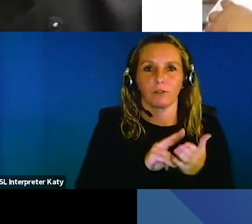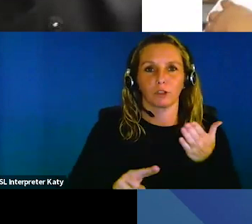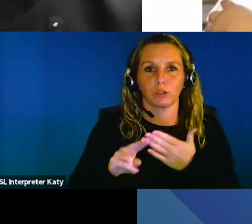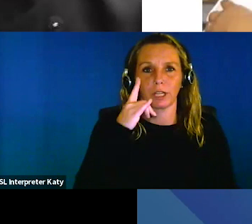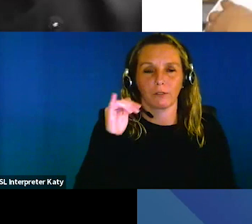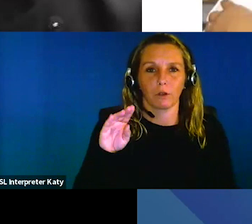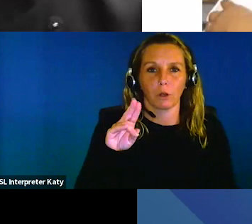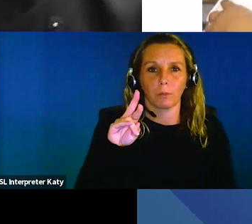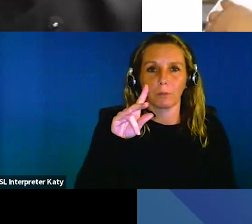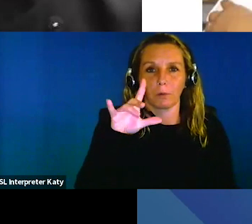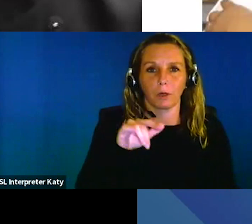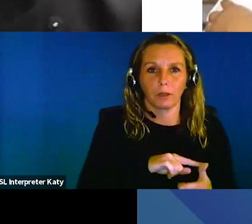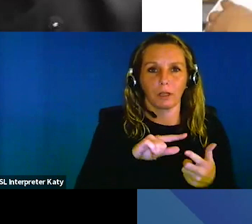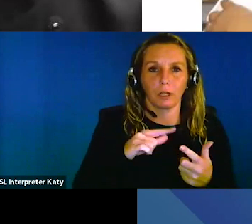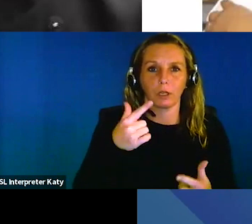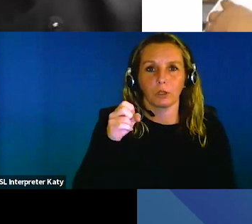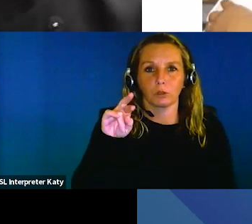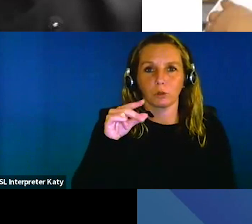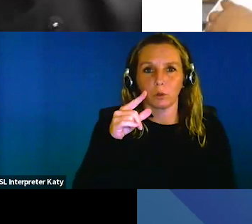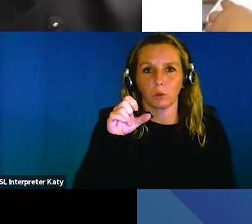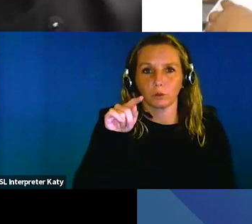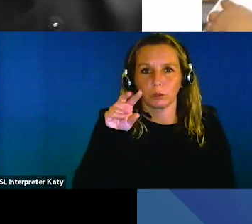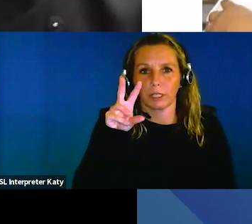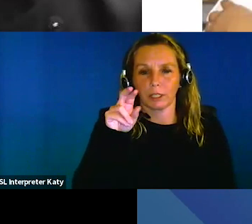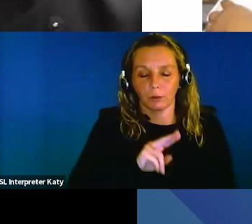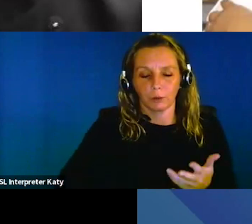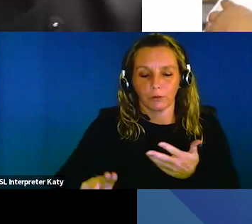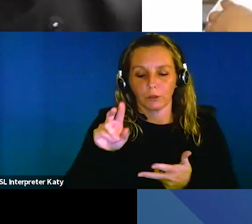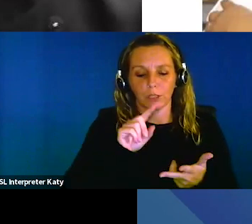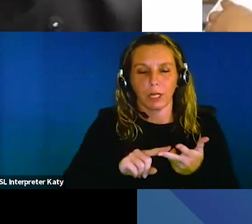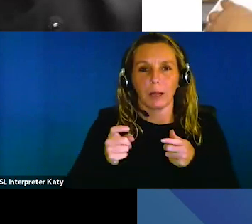Georgetown University, a managing director at the American Institute for Research